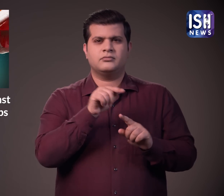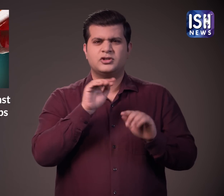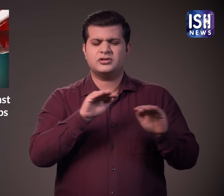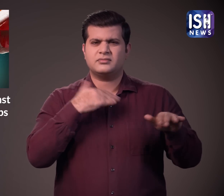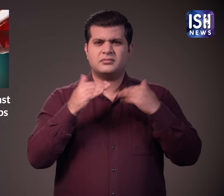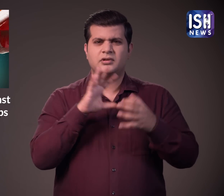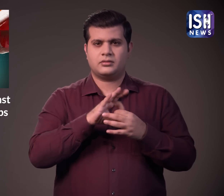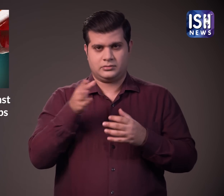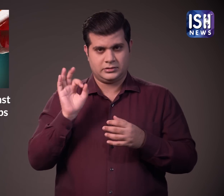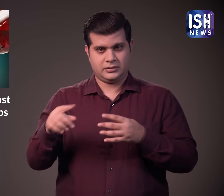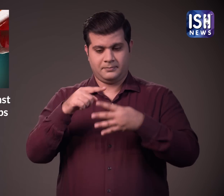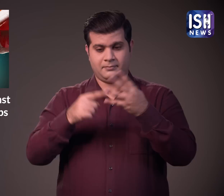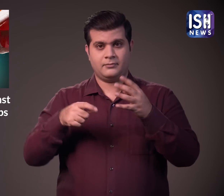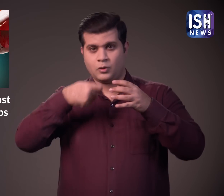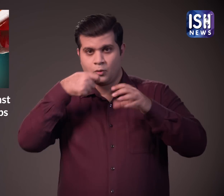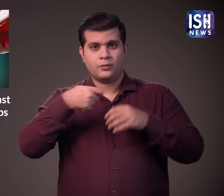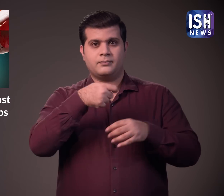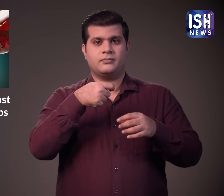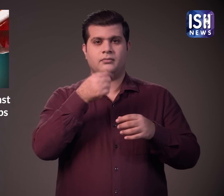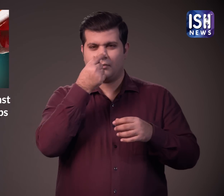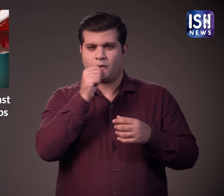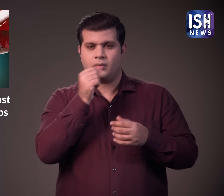The children were being treated for cold cough with these 4 cough syrups.